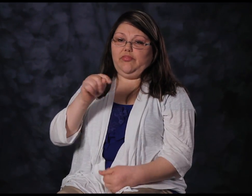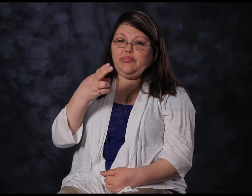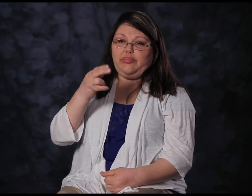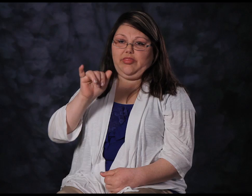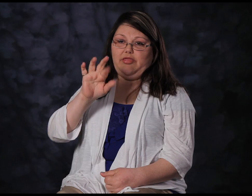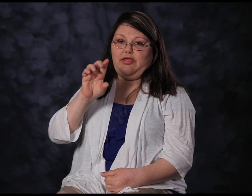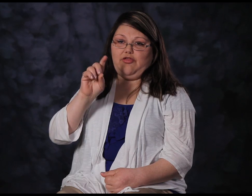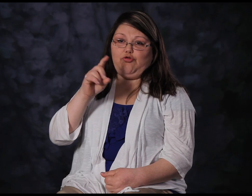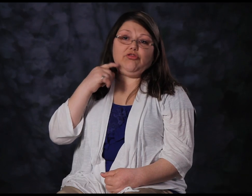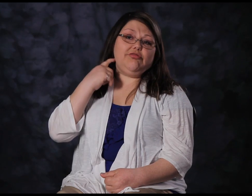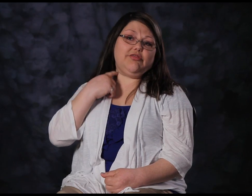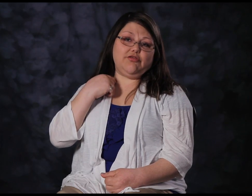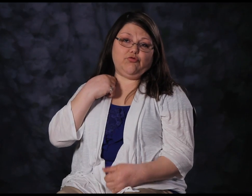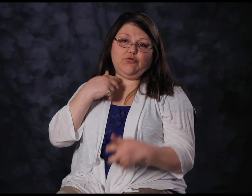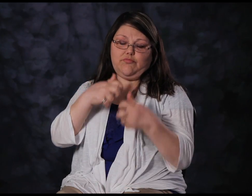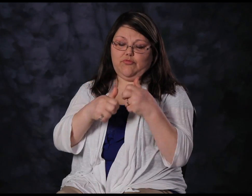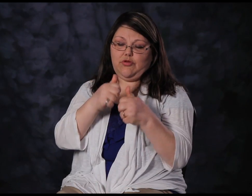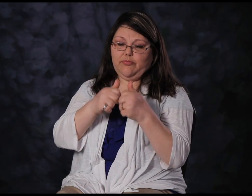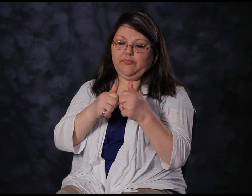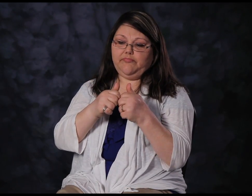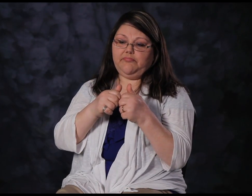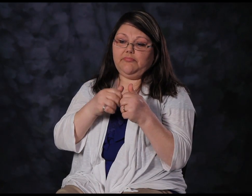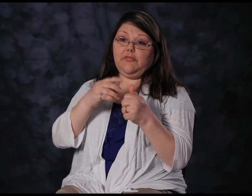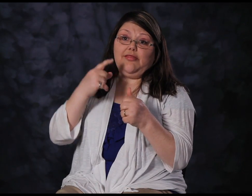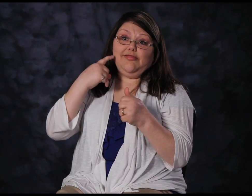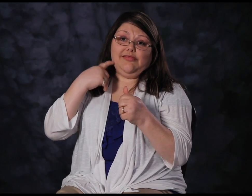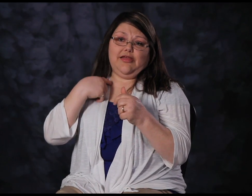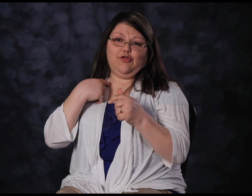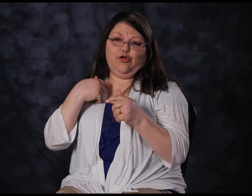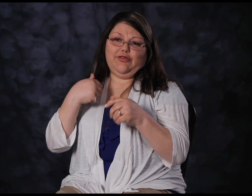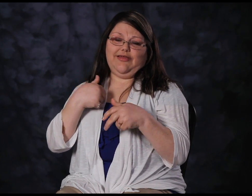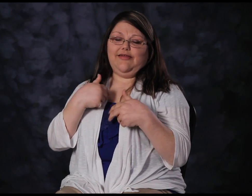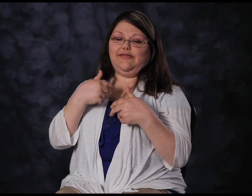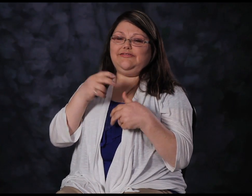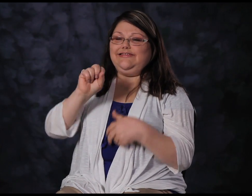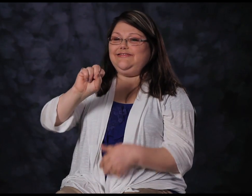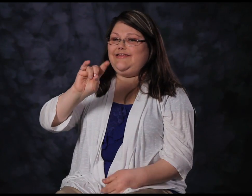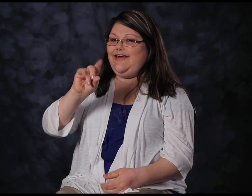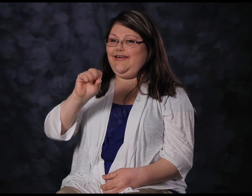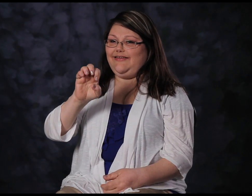I was born with a thyroid disorder, and one of the side effects of this disorder is depression.